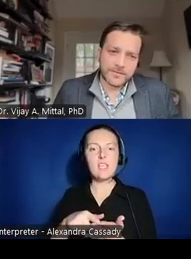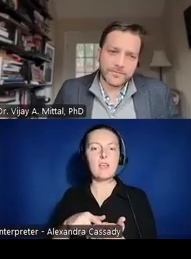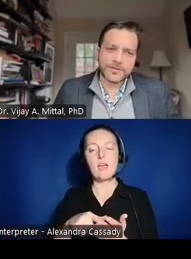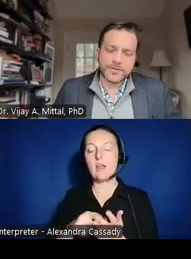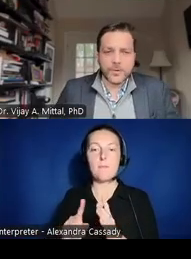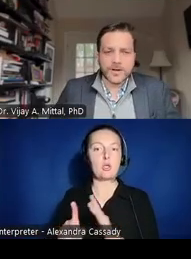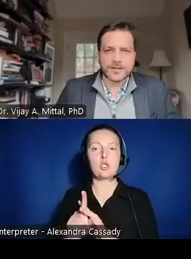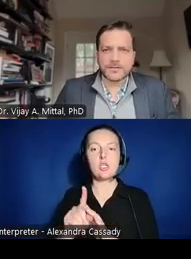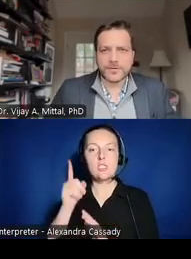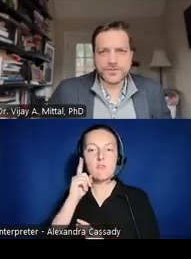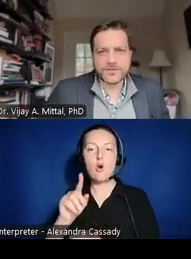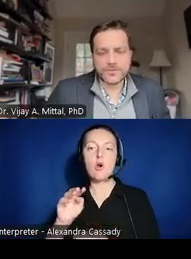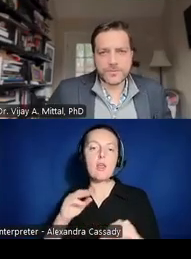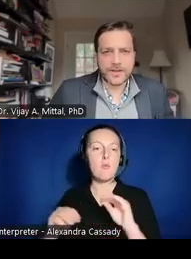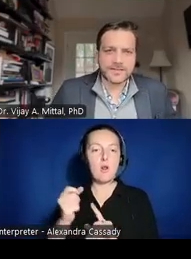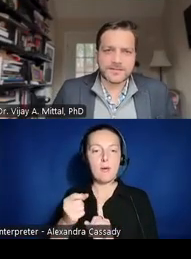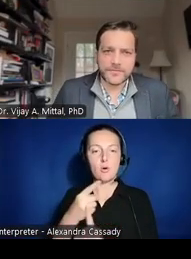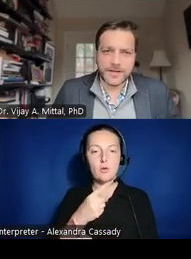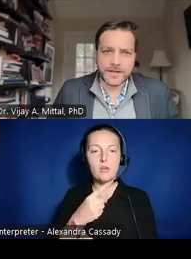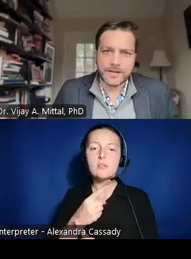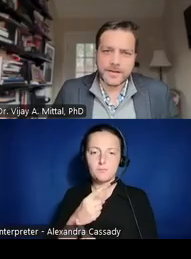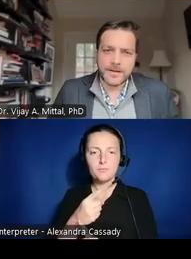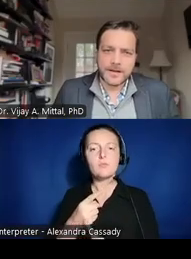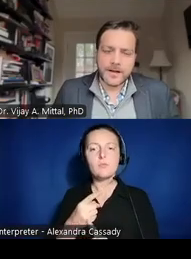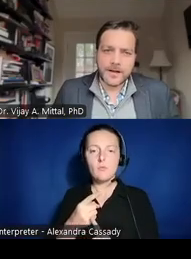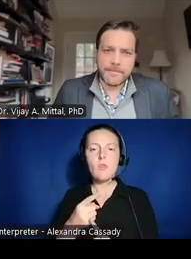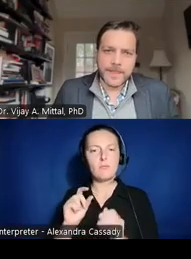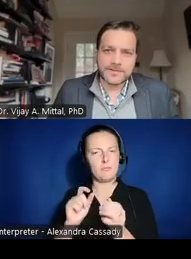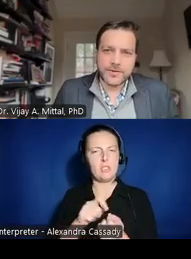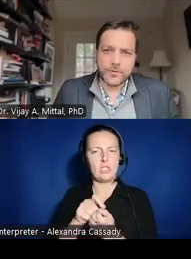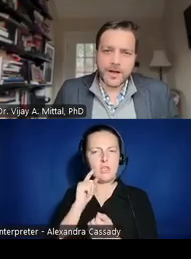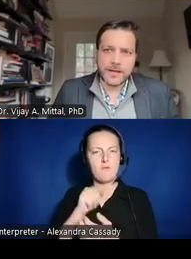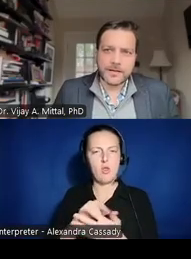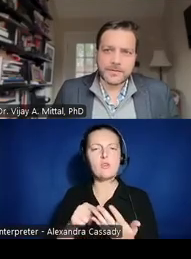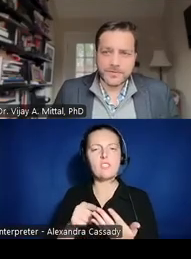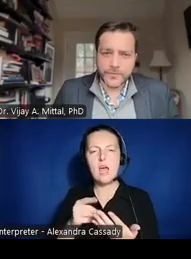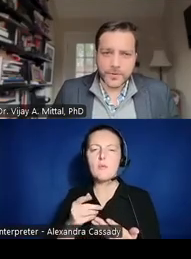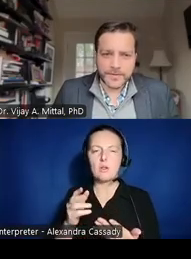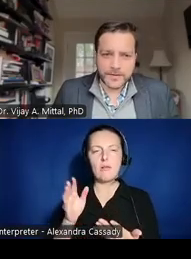that would go on to convert to a disorder like schizophrenia. Um and so I launch forward with